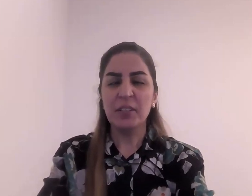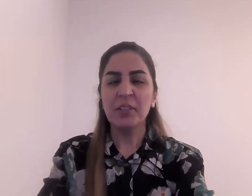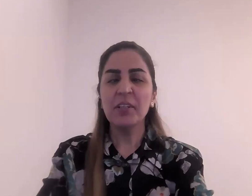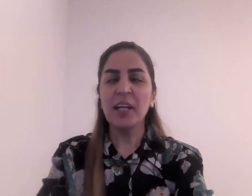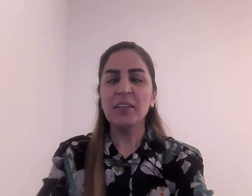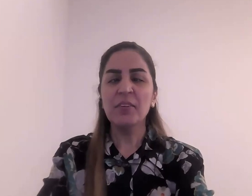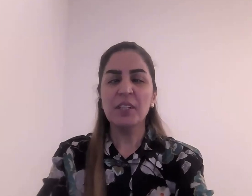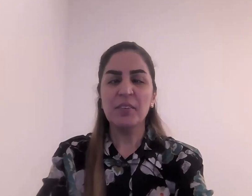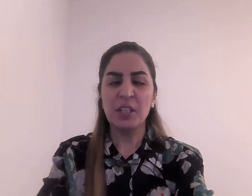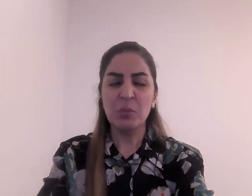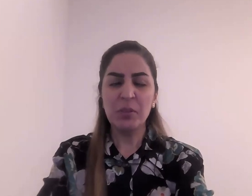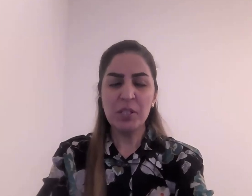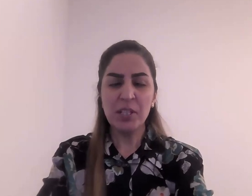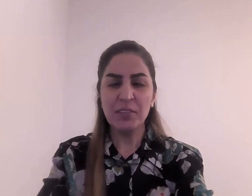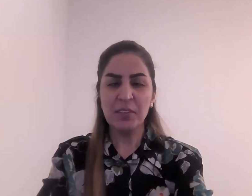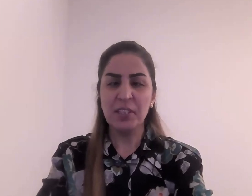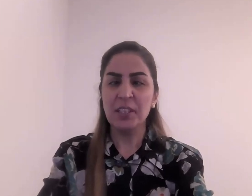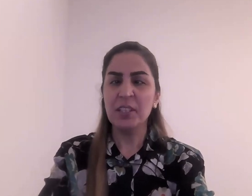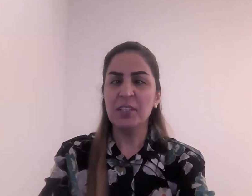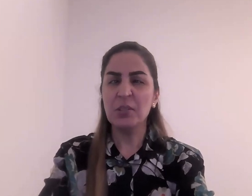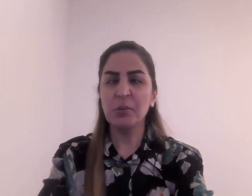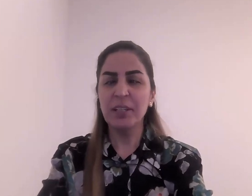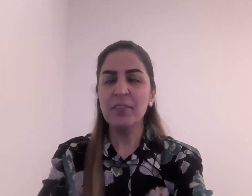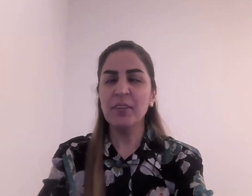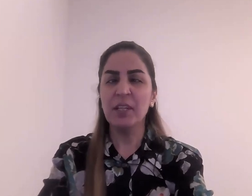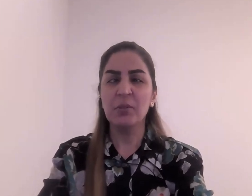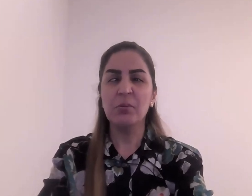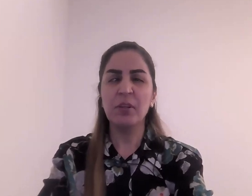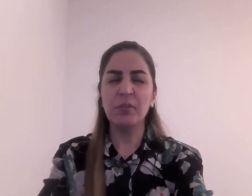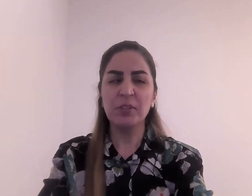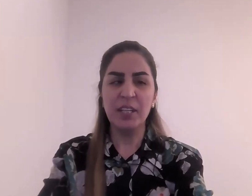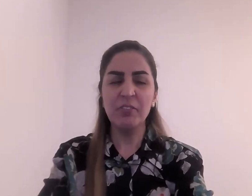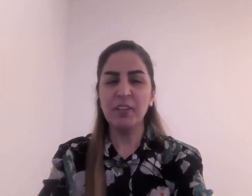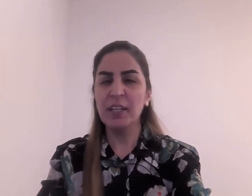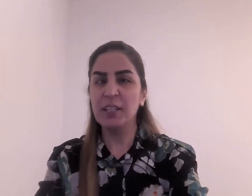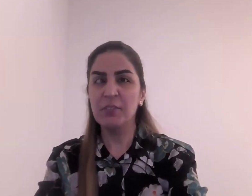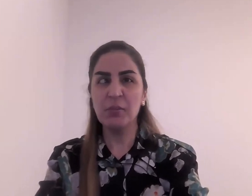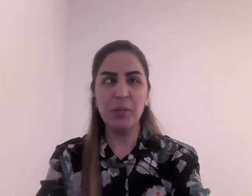attorney in the U.S. who is also deaf and it was my pleasure to